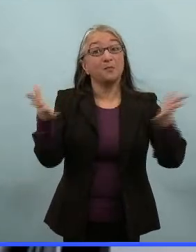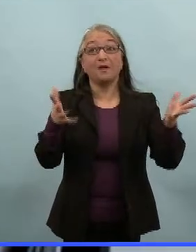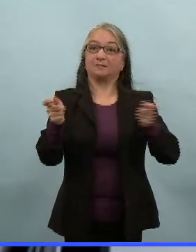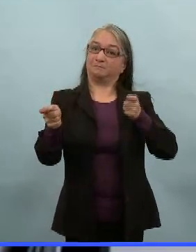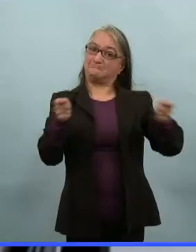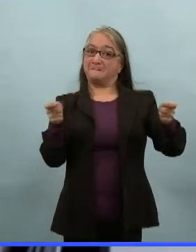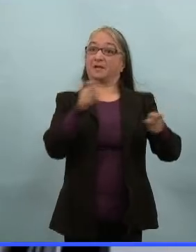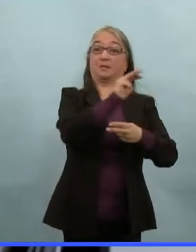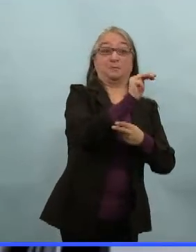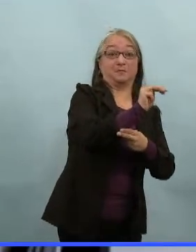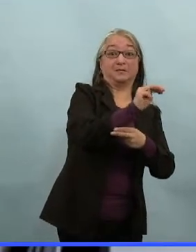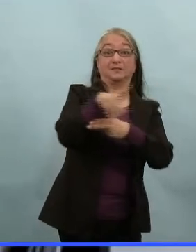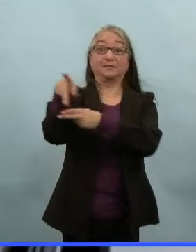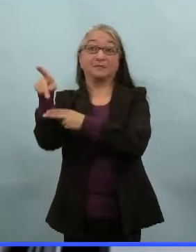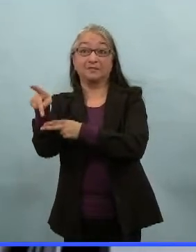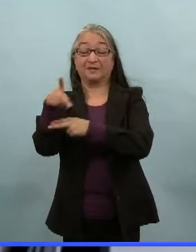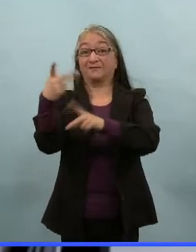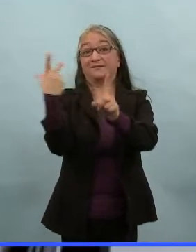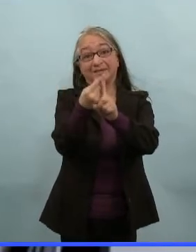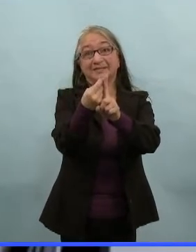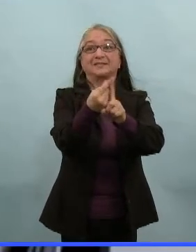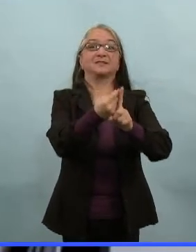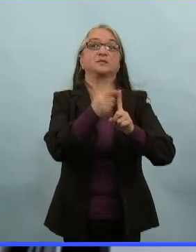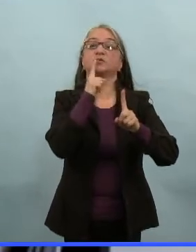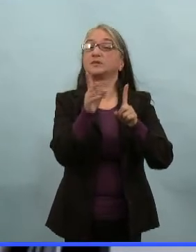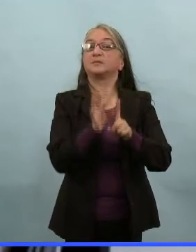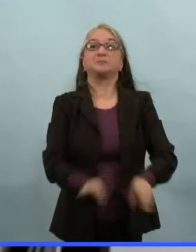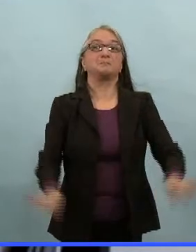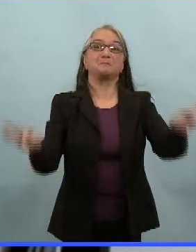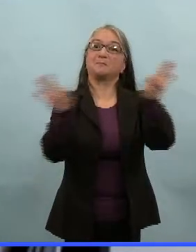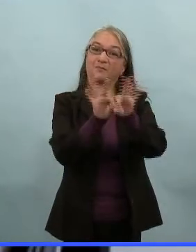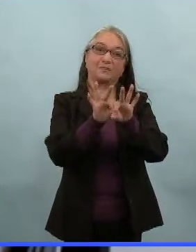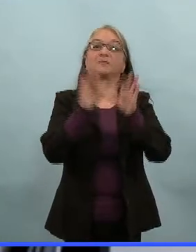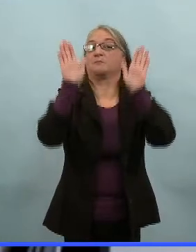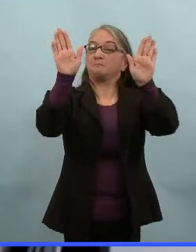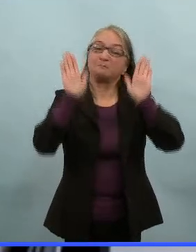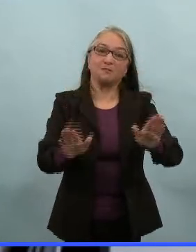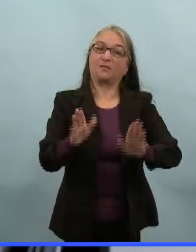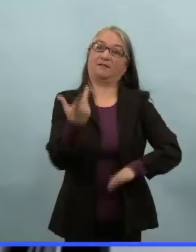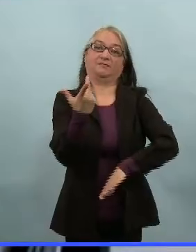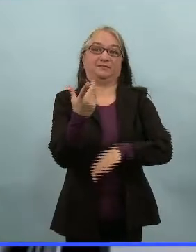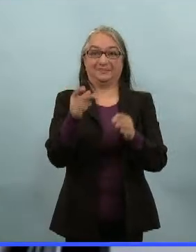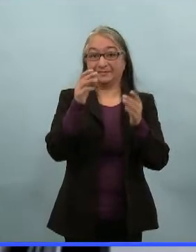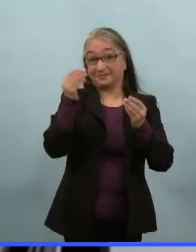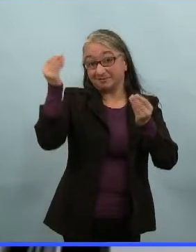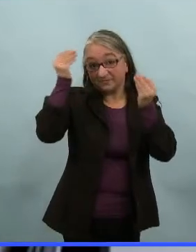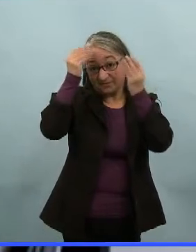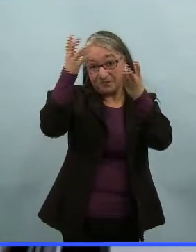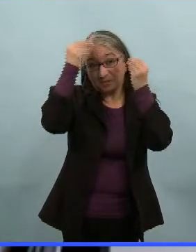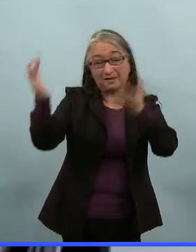as someone who reads and analyzes the data all day and is over 30 i would be